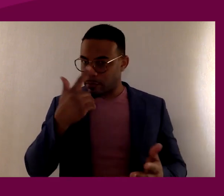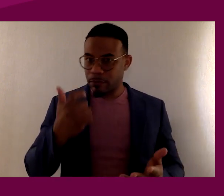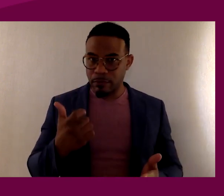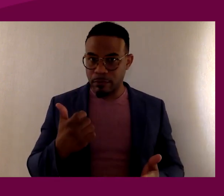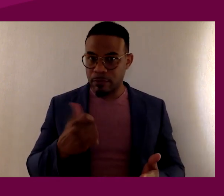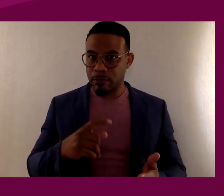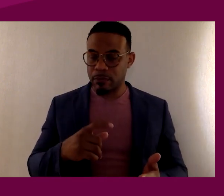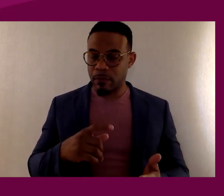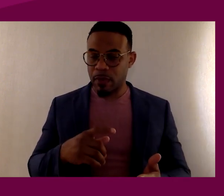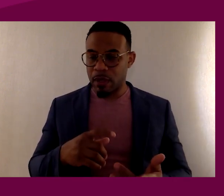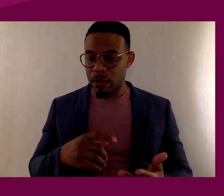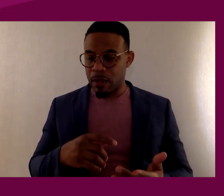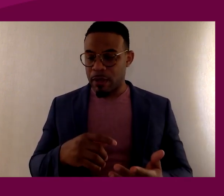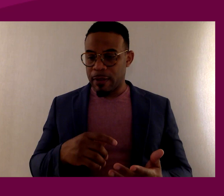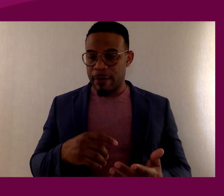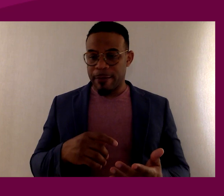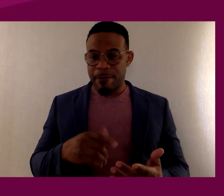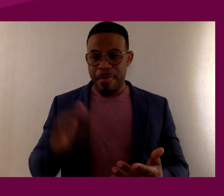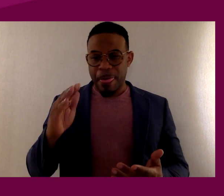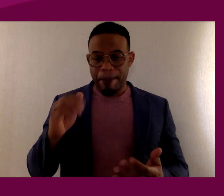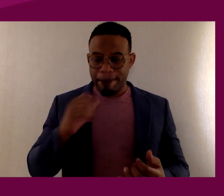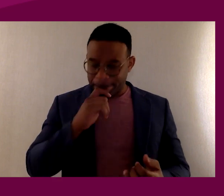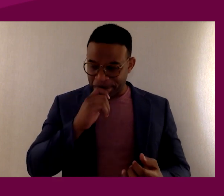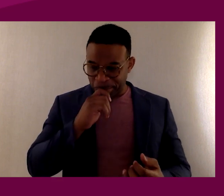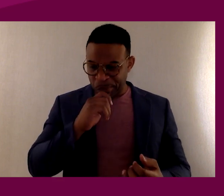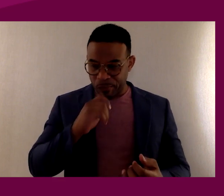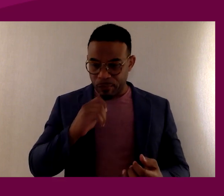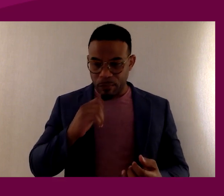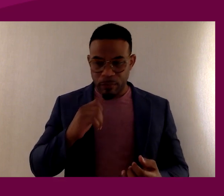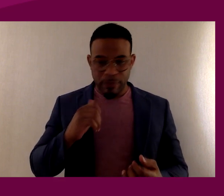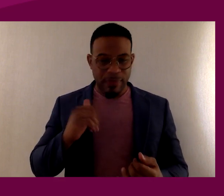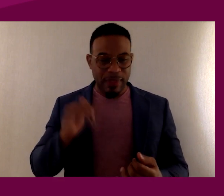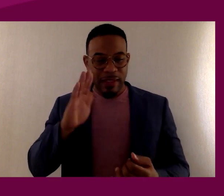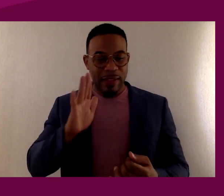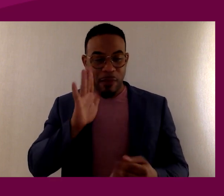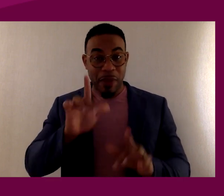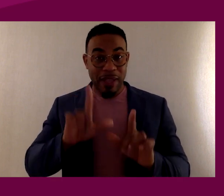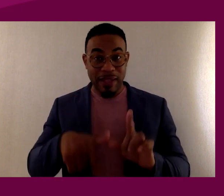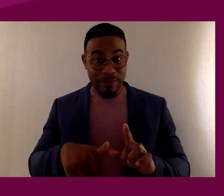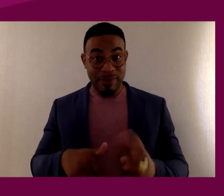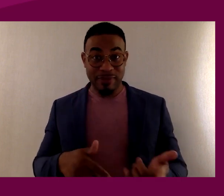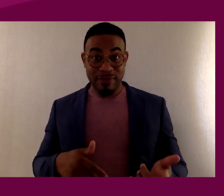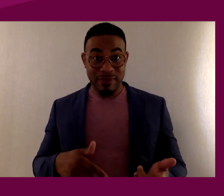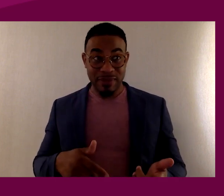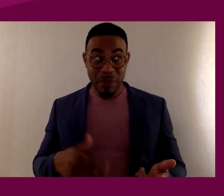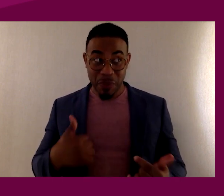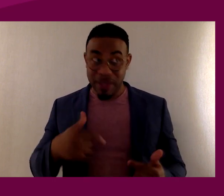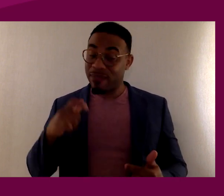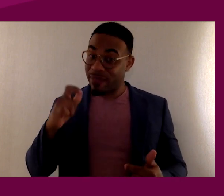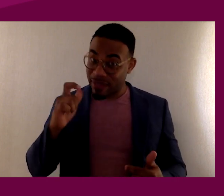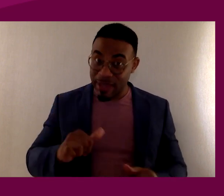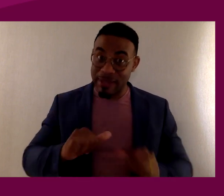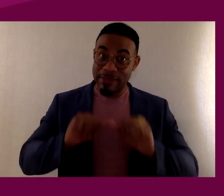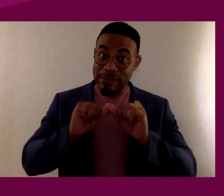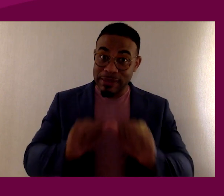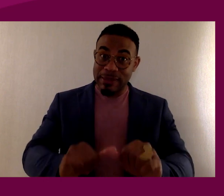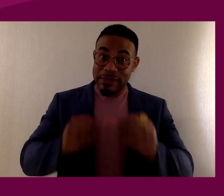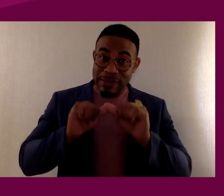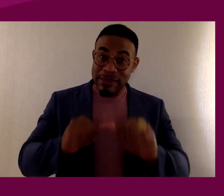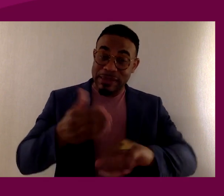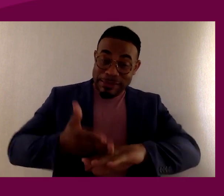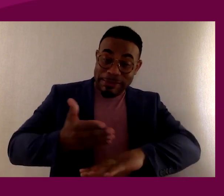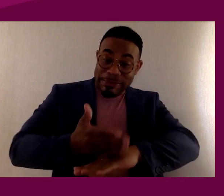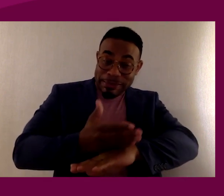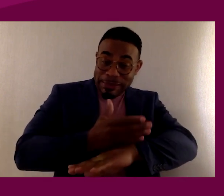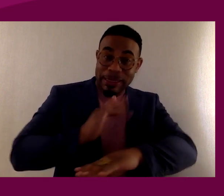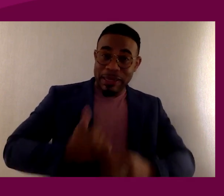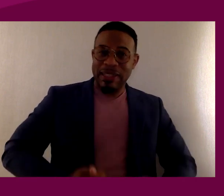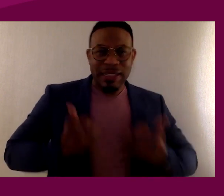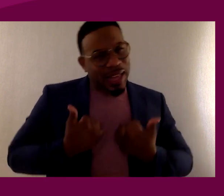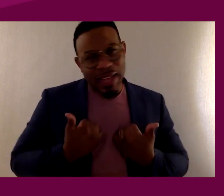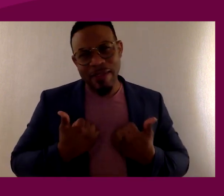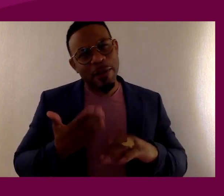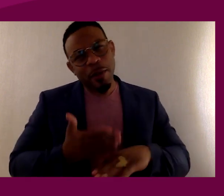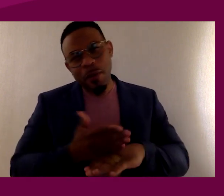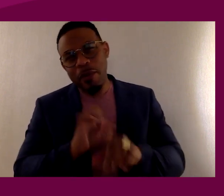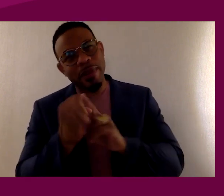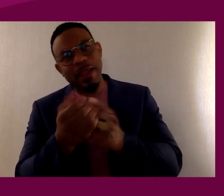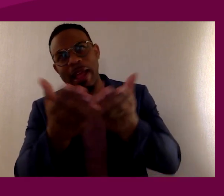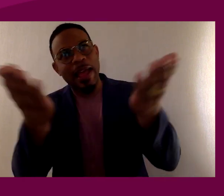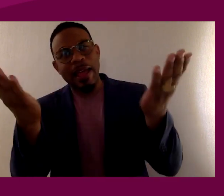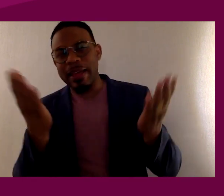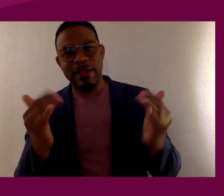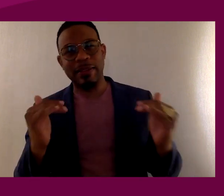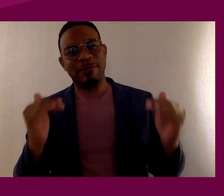making these demands, because it's never going to end. We got to constantly improve our lives and